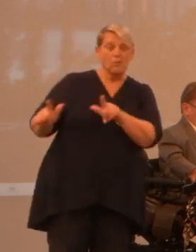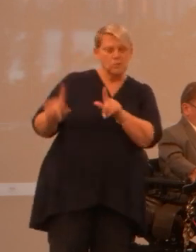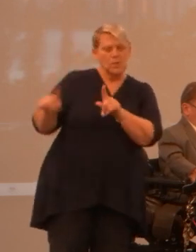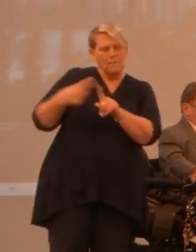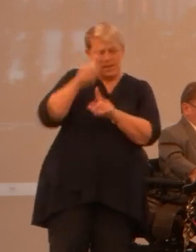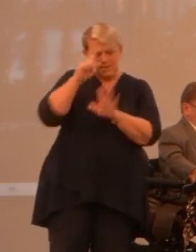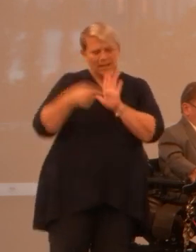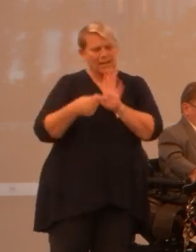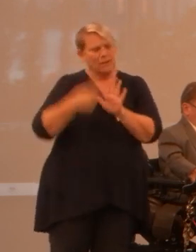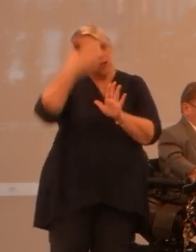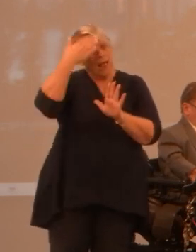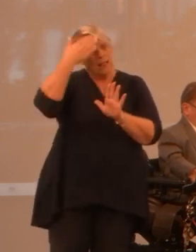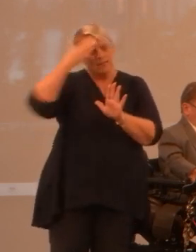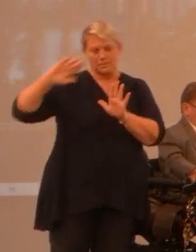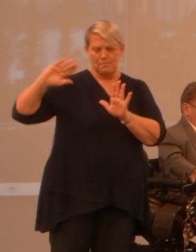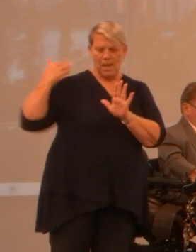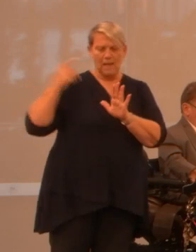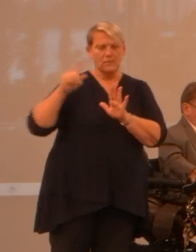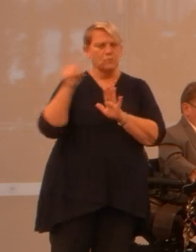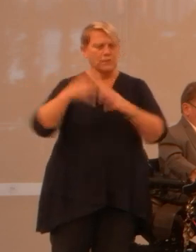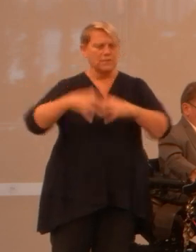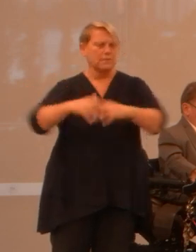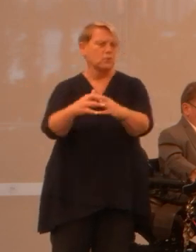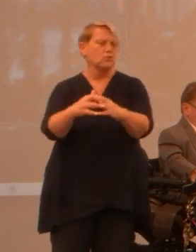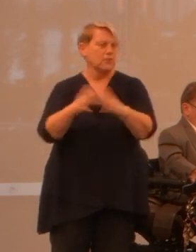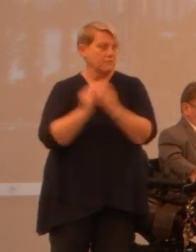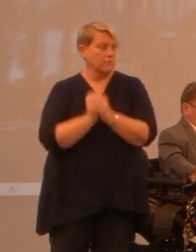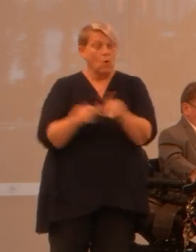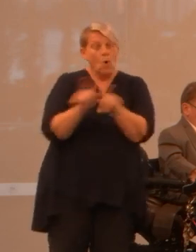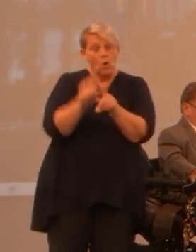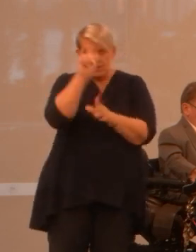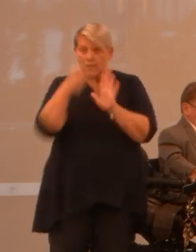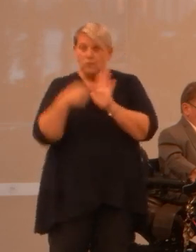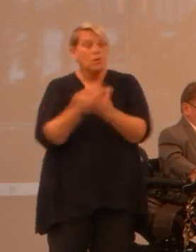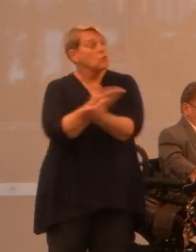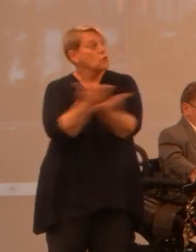Elders past, present, and emerging. We're also acknowledging you being here today.